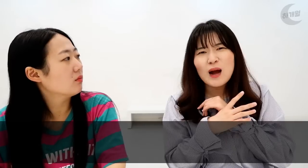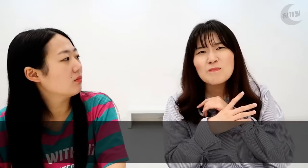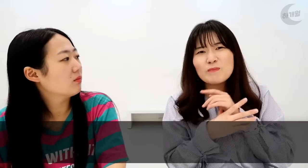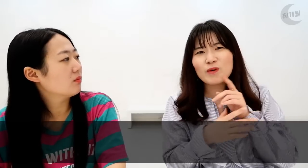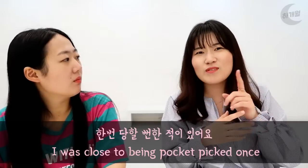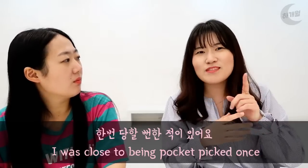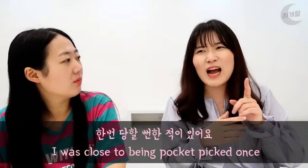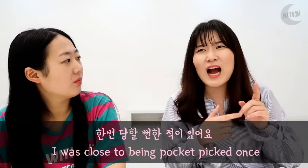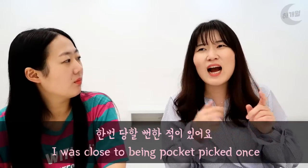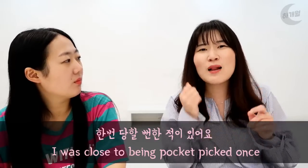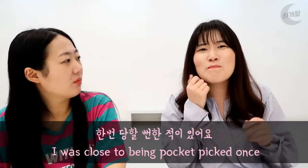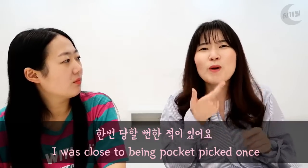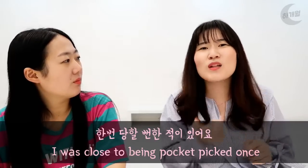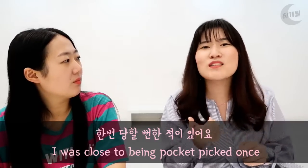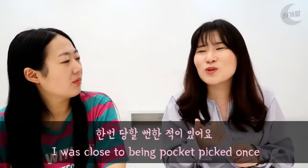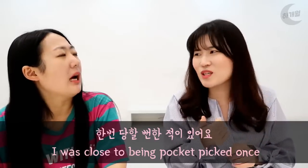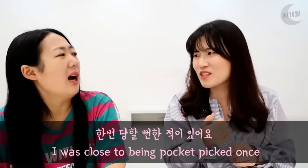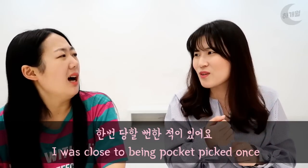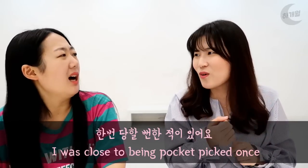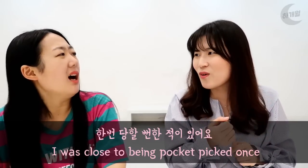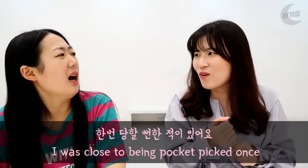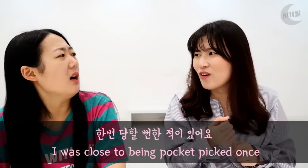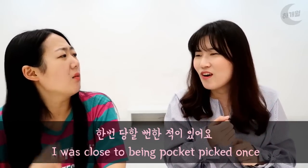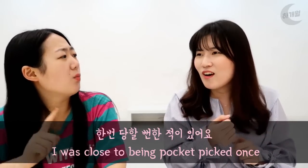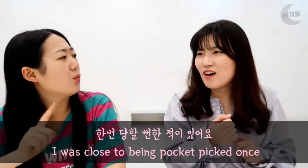I was close to being pocket picked once